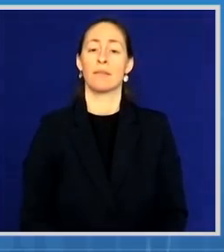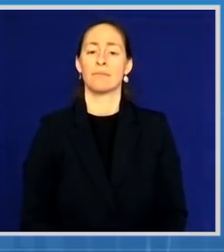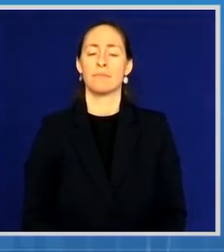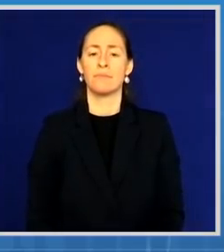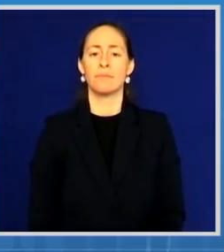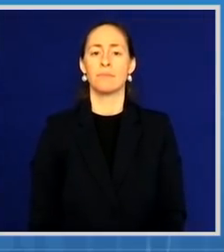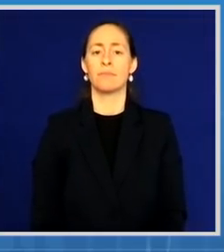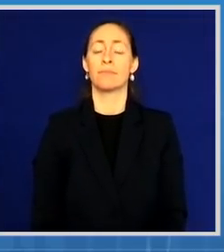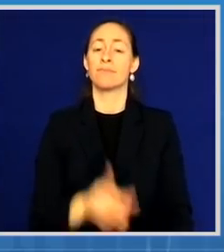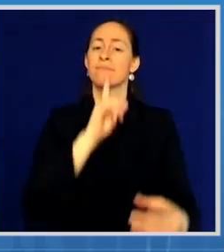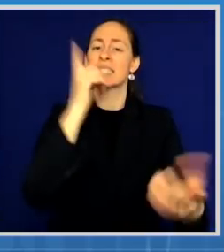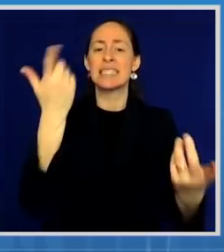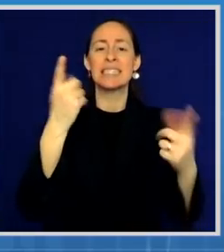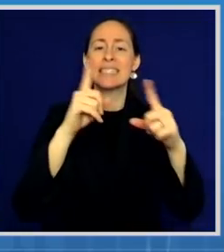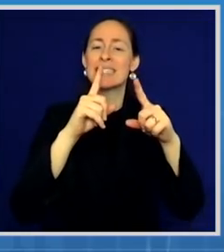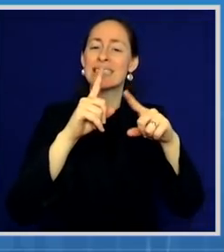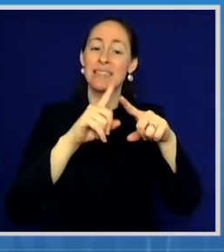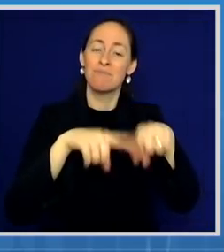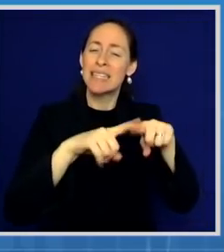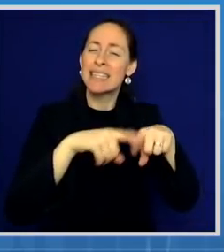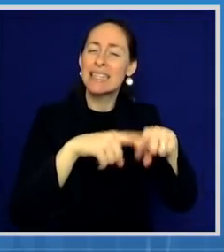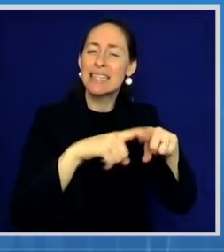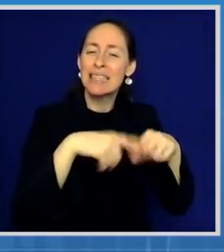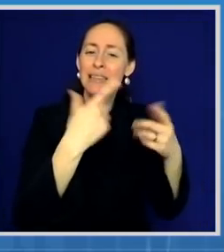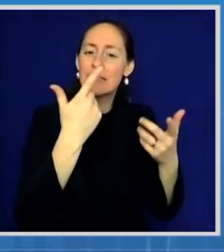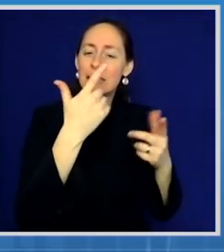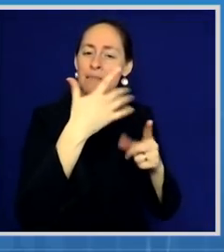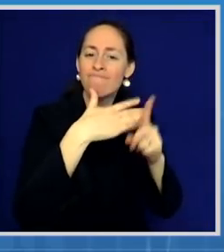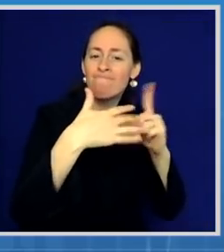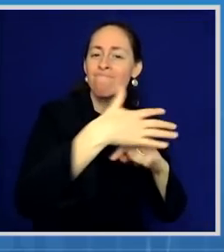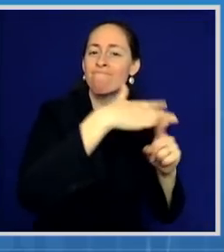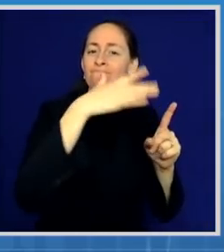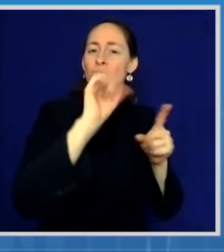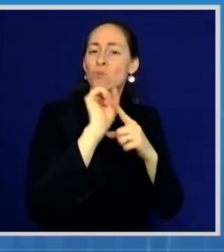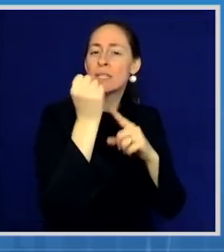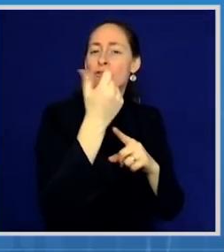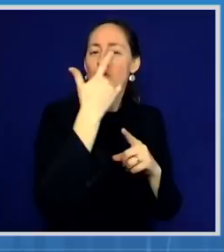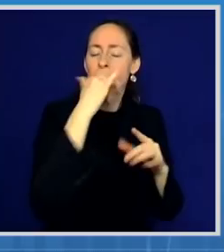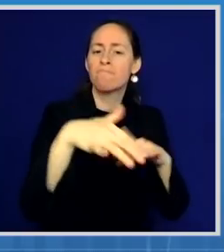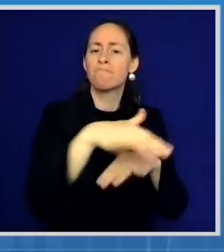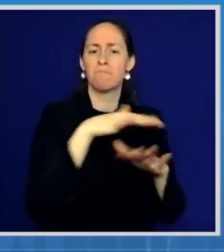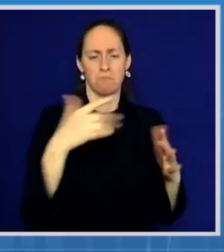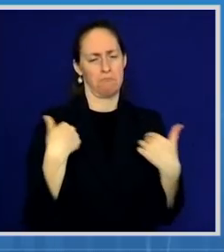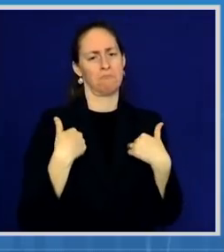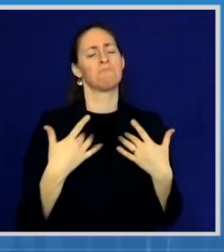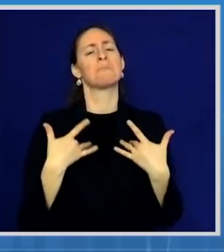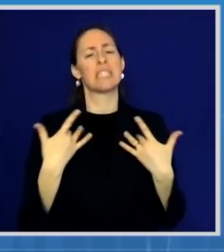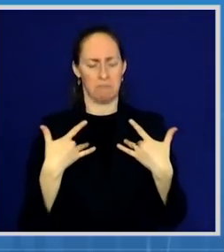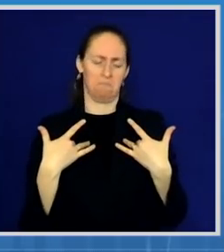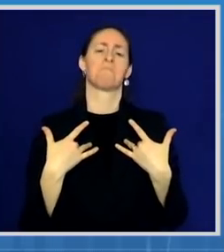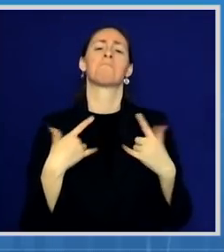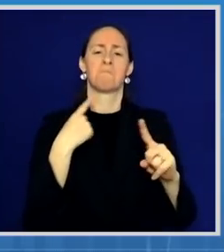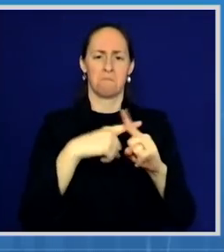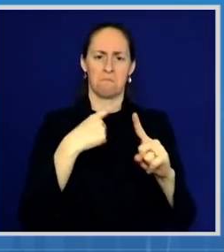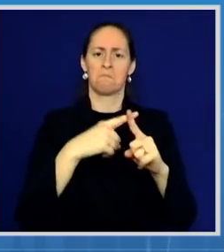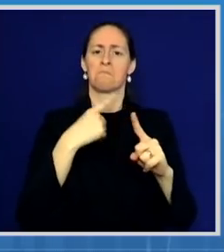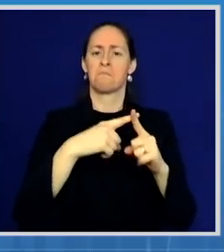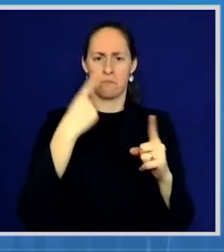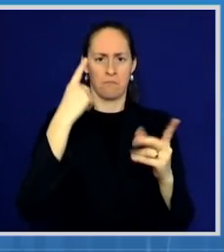We are encouraged that states are focused on getting people vaccinated, that's the most important area of focus,